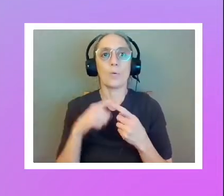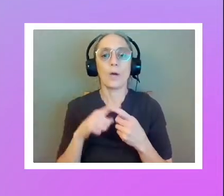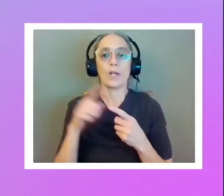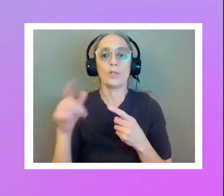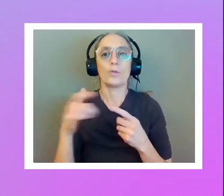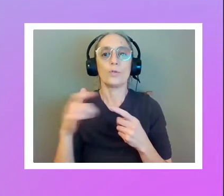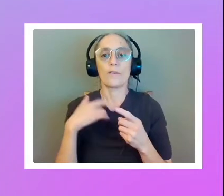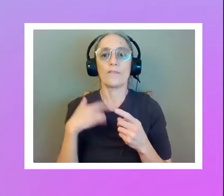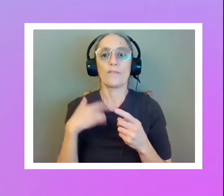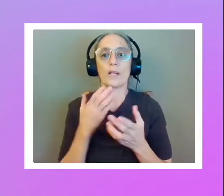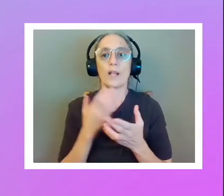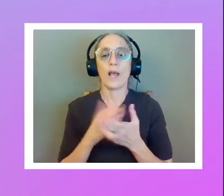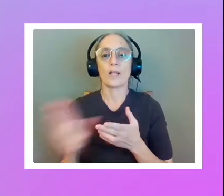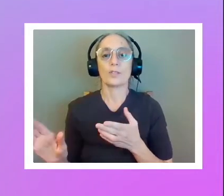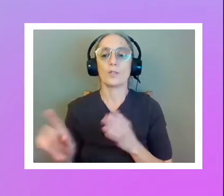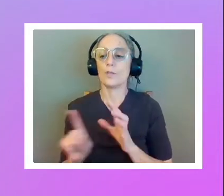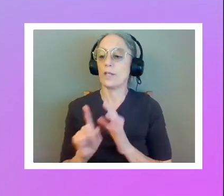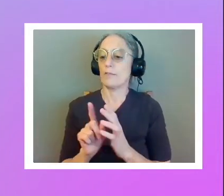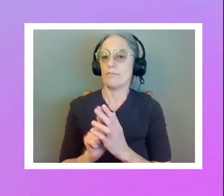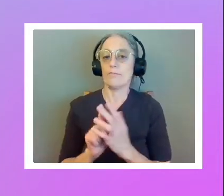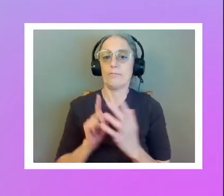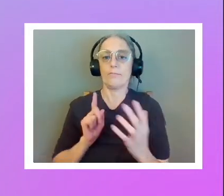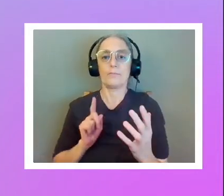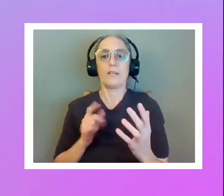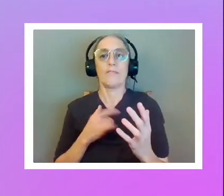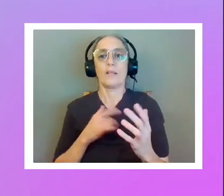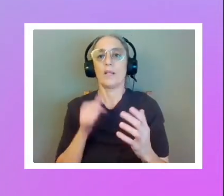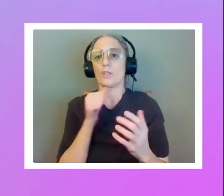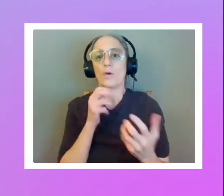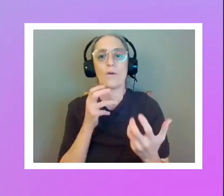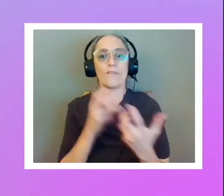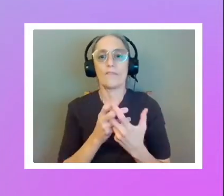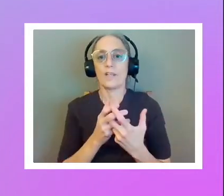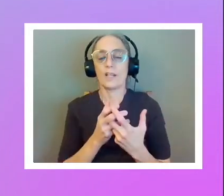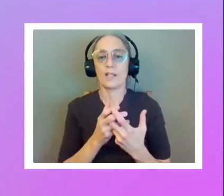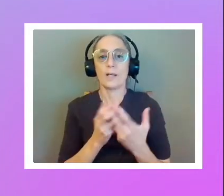or that you didn't fit in. It could be that time that you didn't get invited